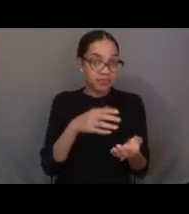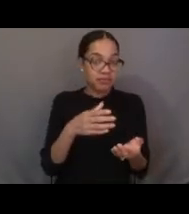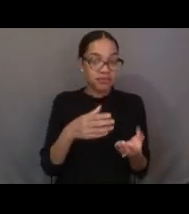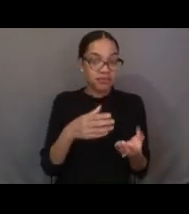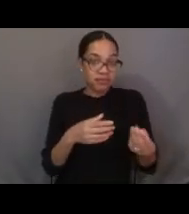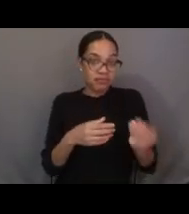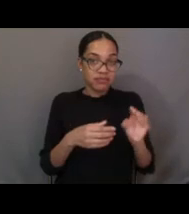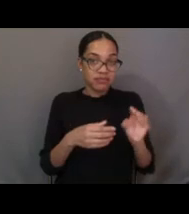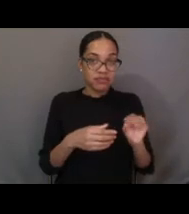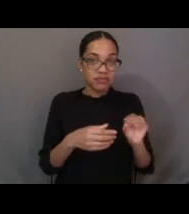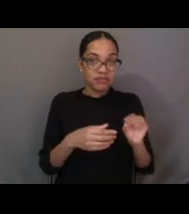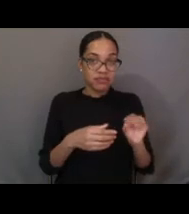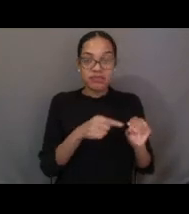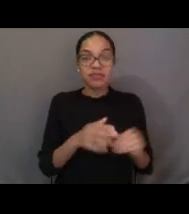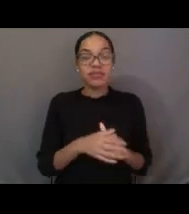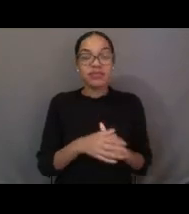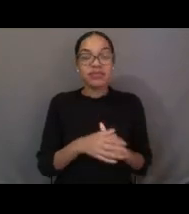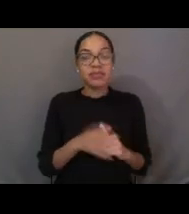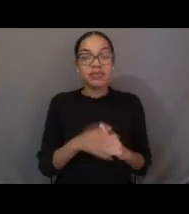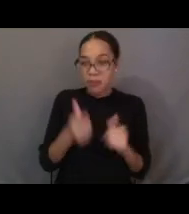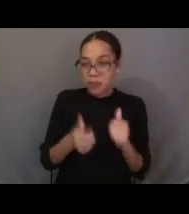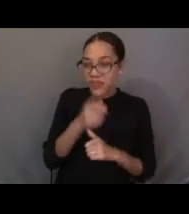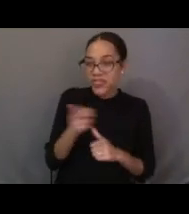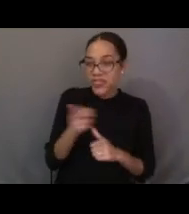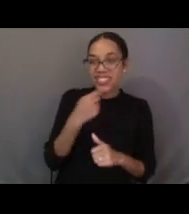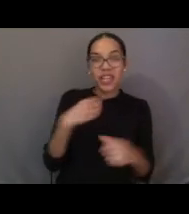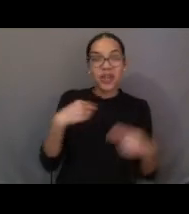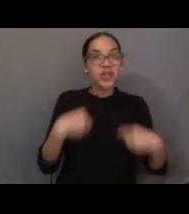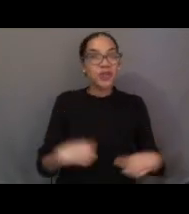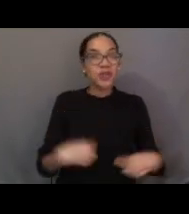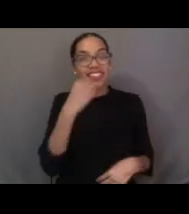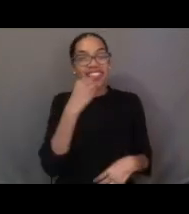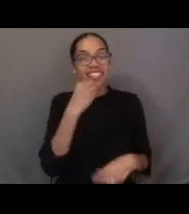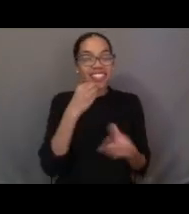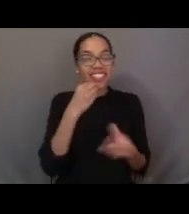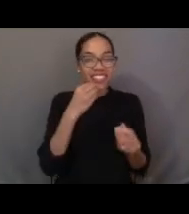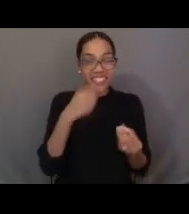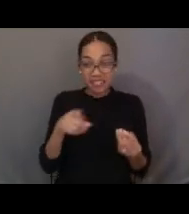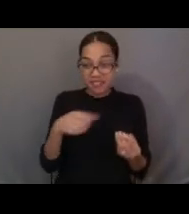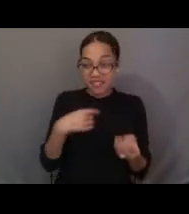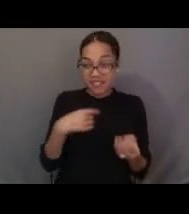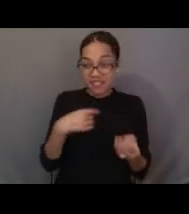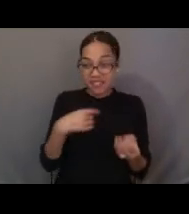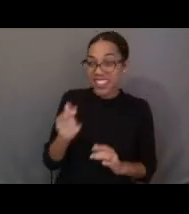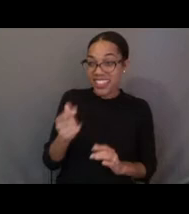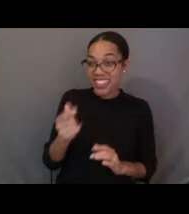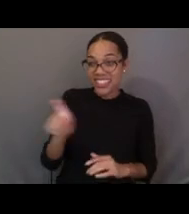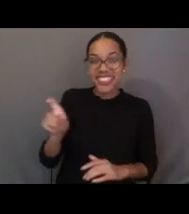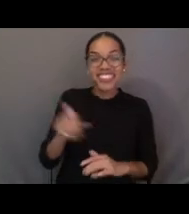that must think they're pretty yummy, because they're saying humans. I'll give it back to you, Harriet. Okay, thank you.